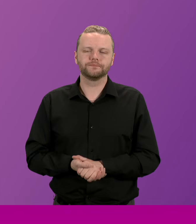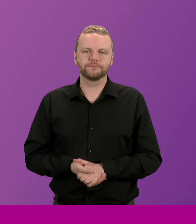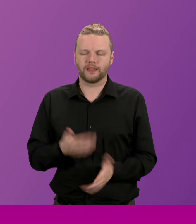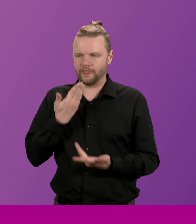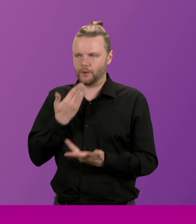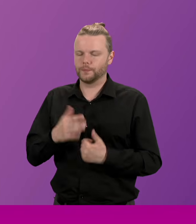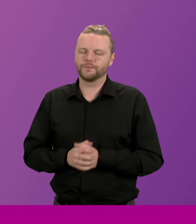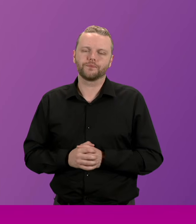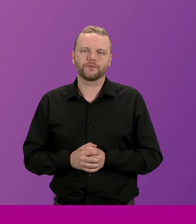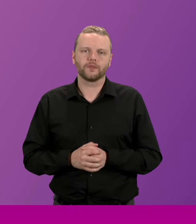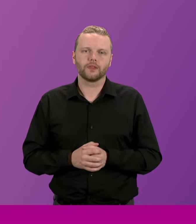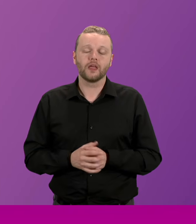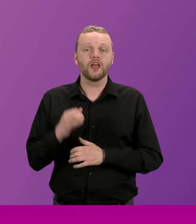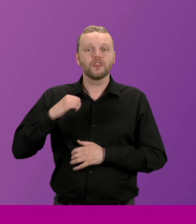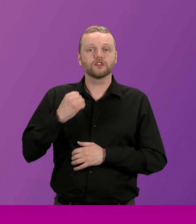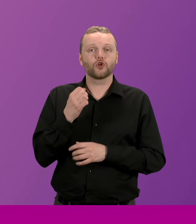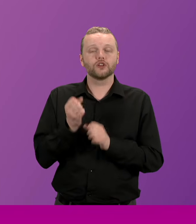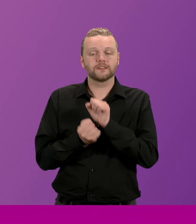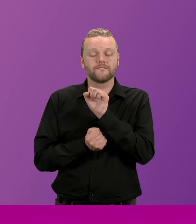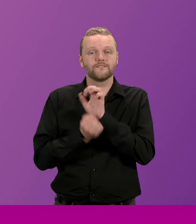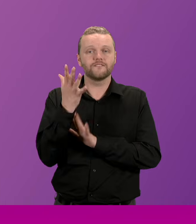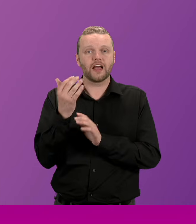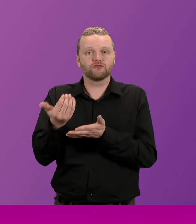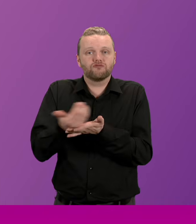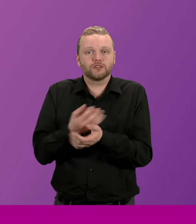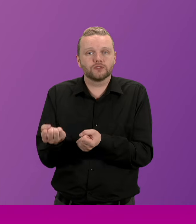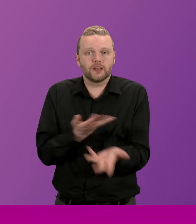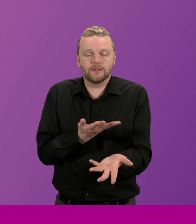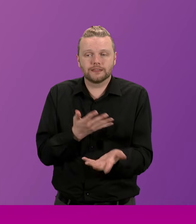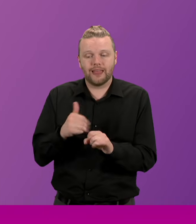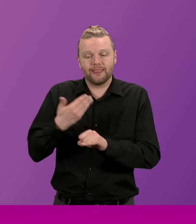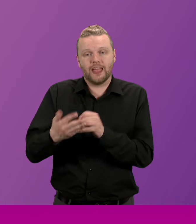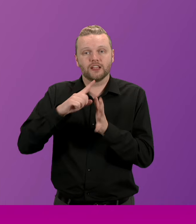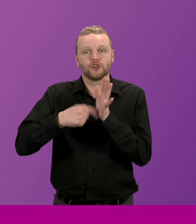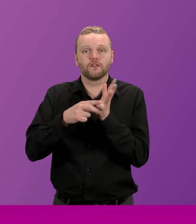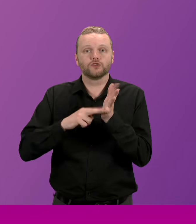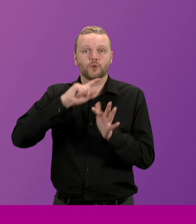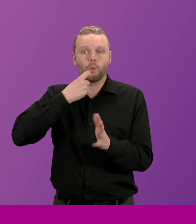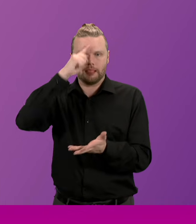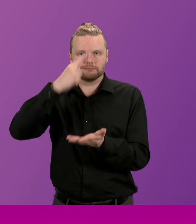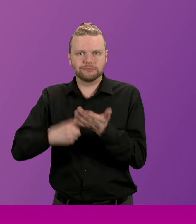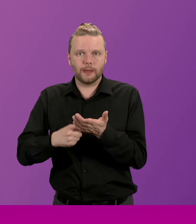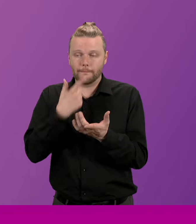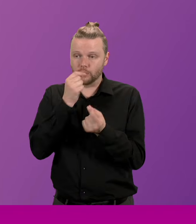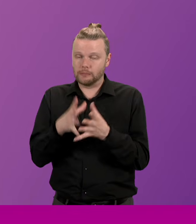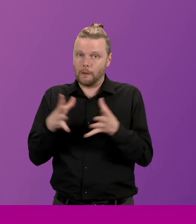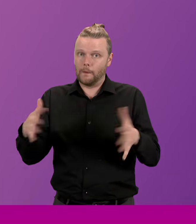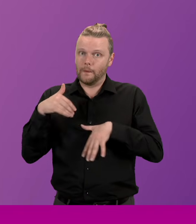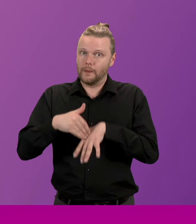The Scottish Fire and Rescue Service board is due to make a decision at the end of June which could have far-reaching implications for Scotland’s communities,